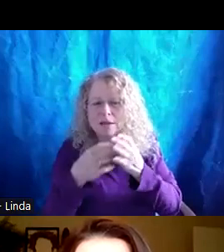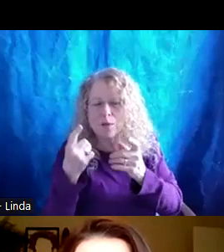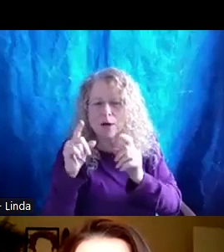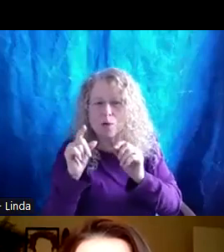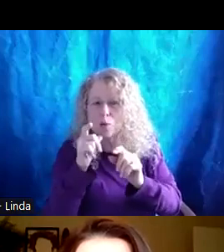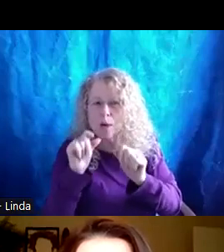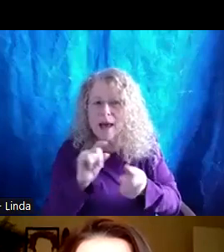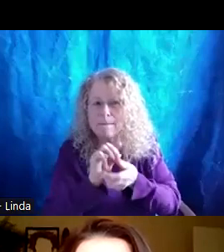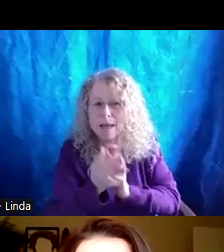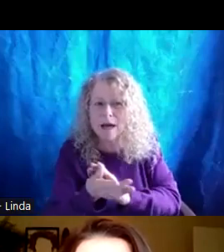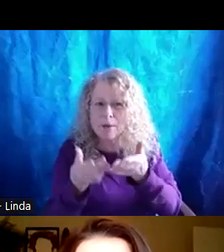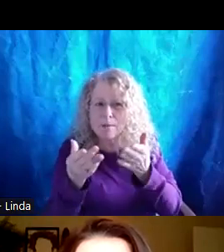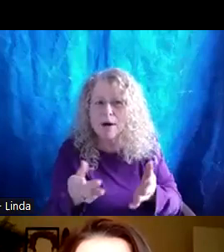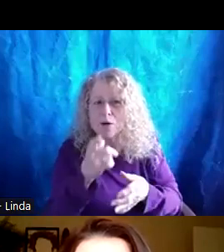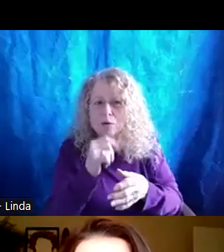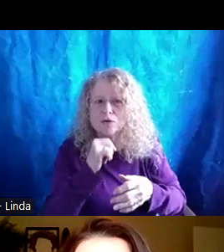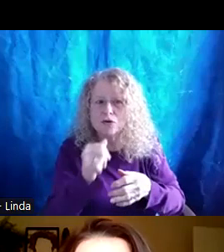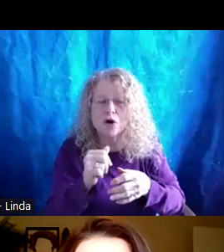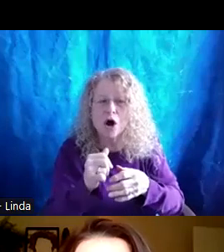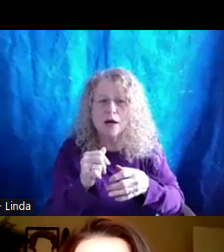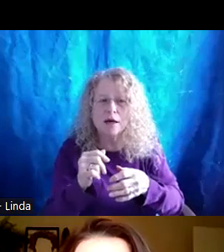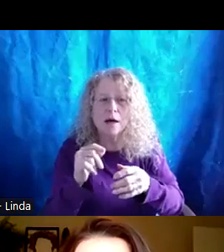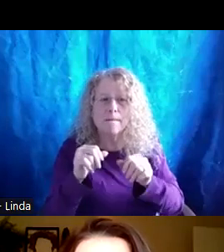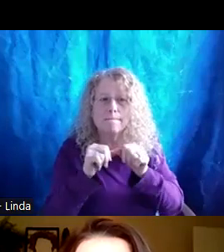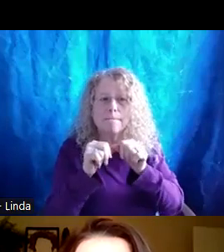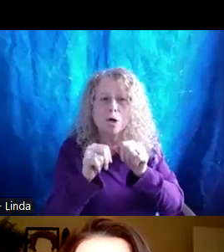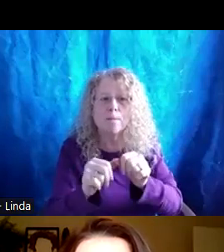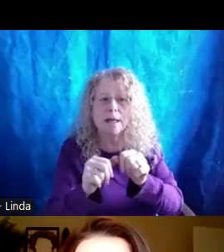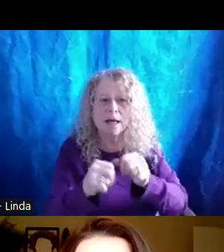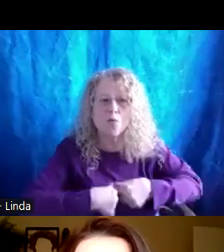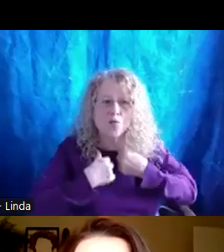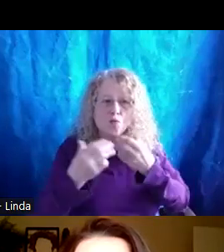NOT BE A PERMANENT RESIDENT? COULD YOU SAY WHEN THAT WOULD BE?